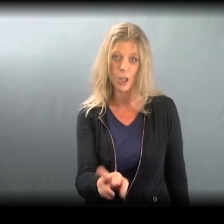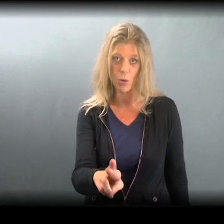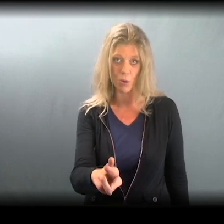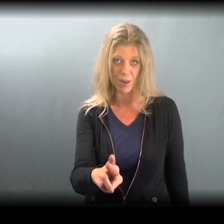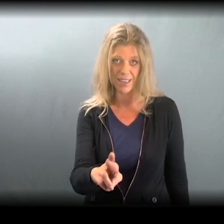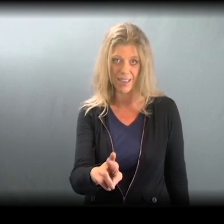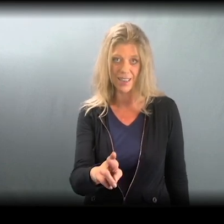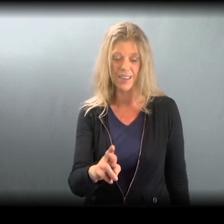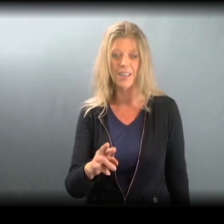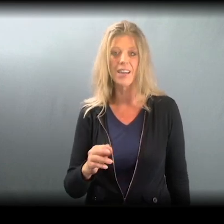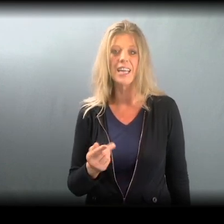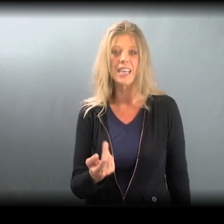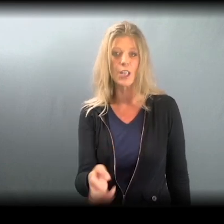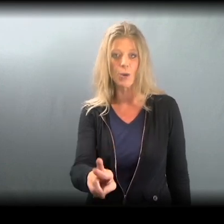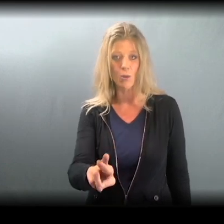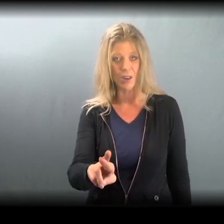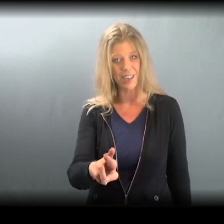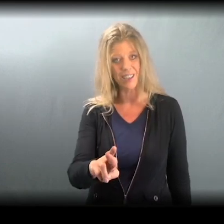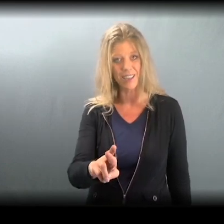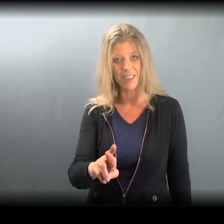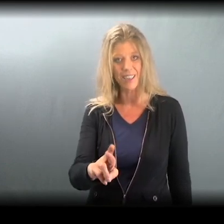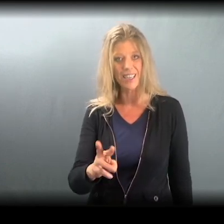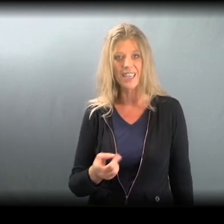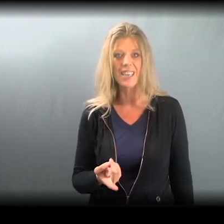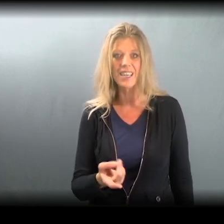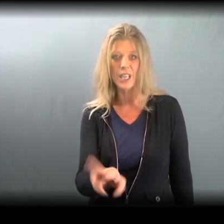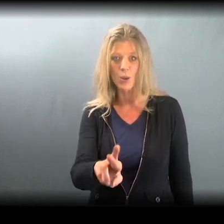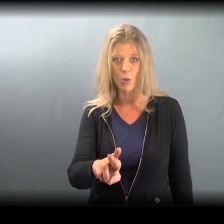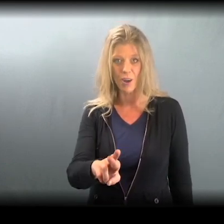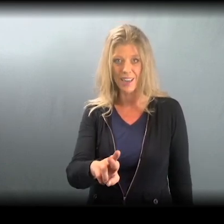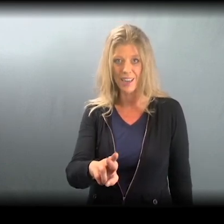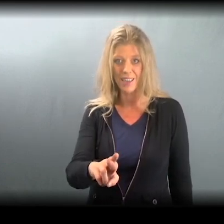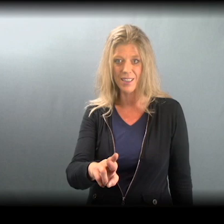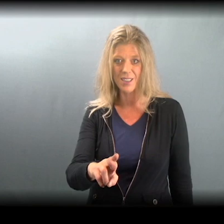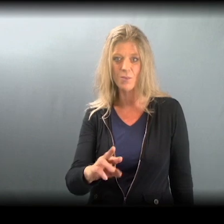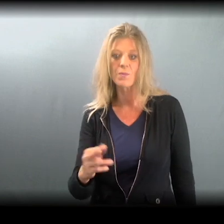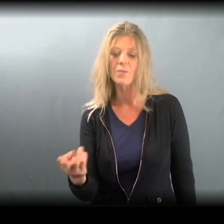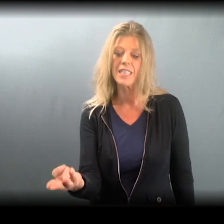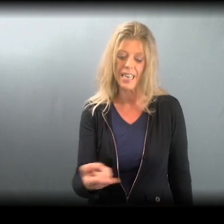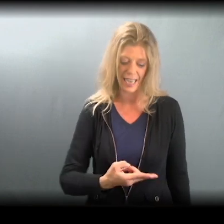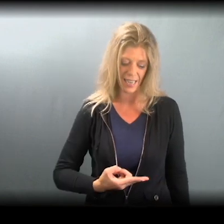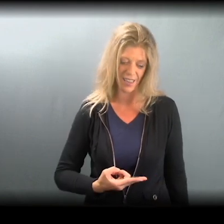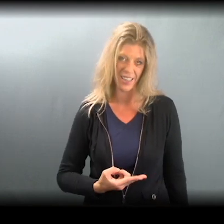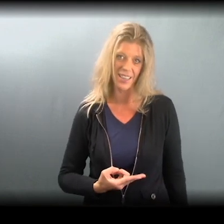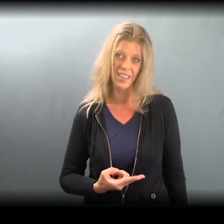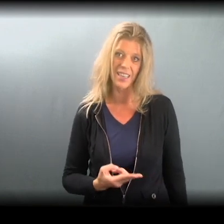YOU'RE HERE